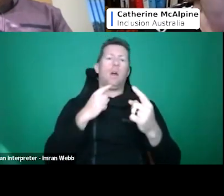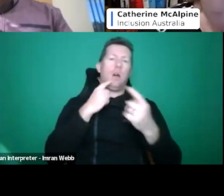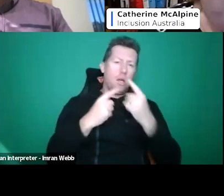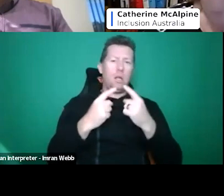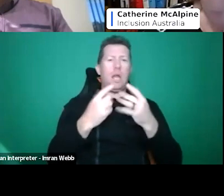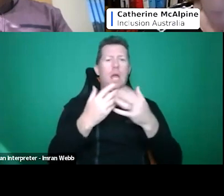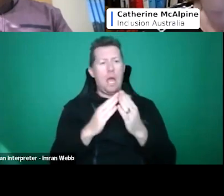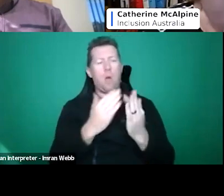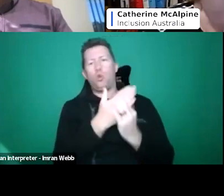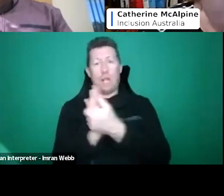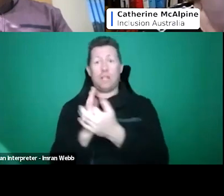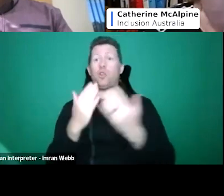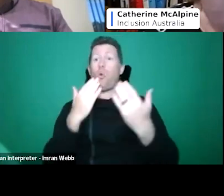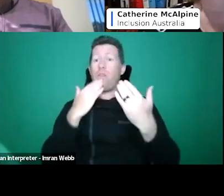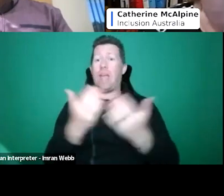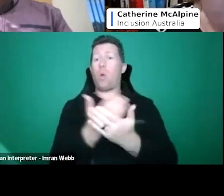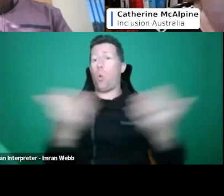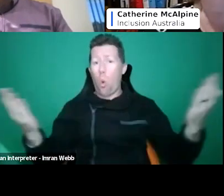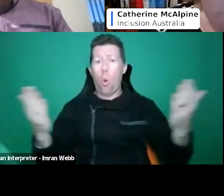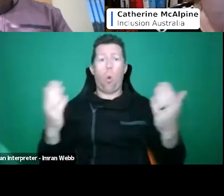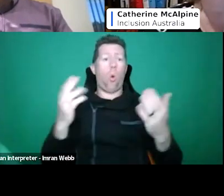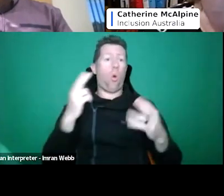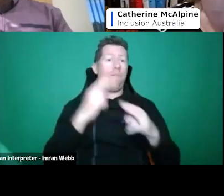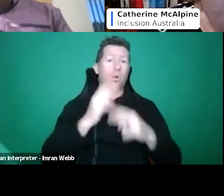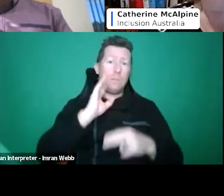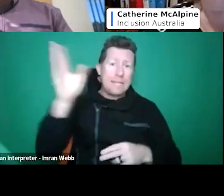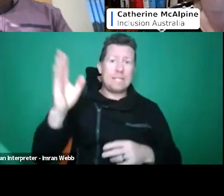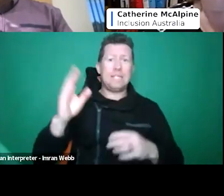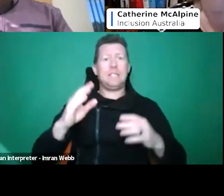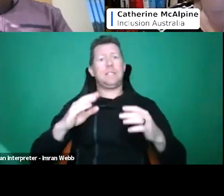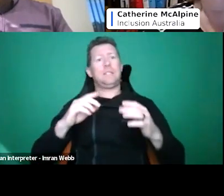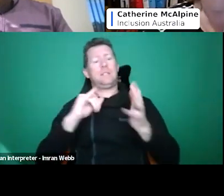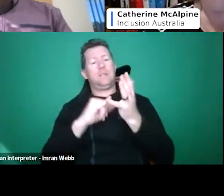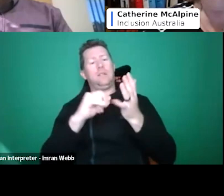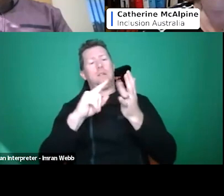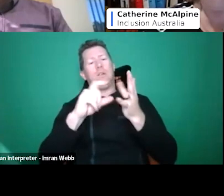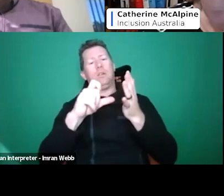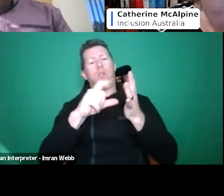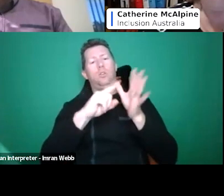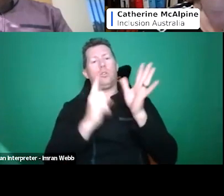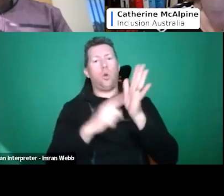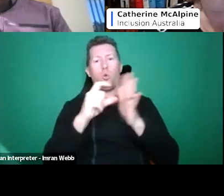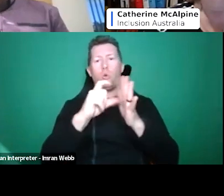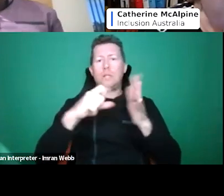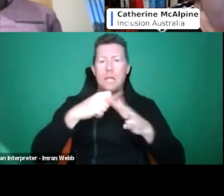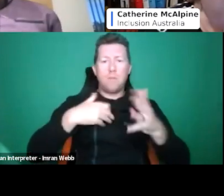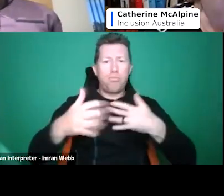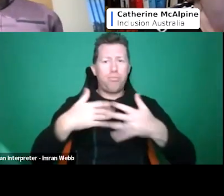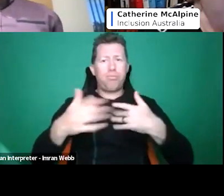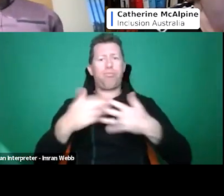Again, thank you so much for all of our speakers and The Social Deck. Really appreciate all of your time and contributing to this.